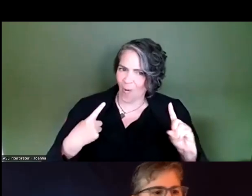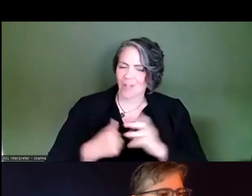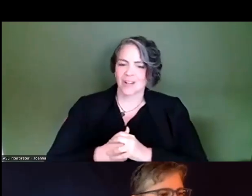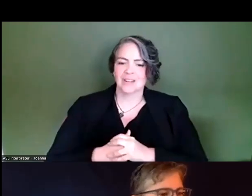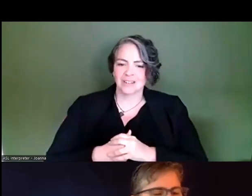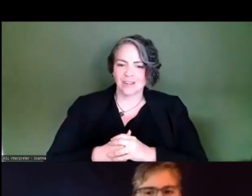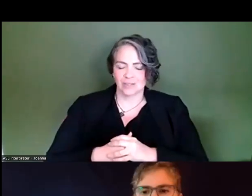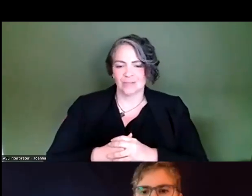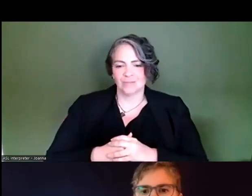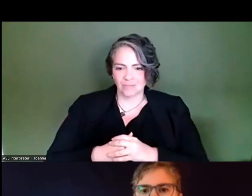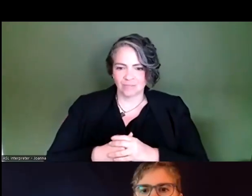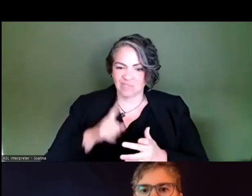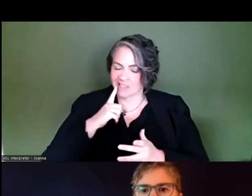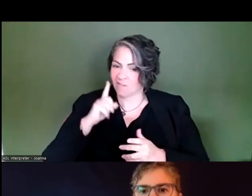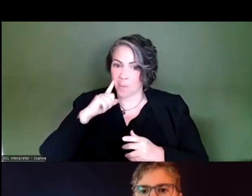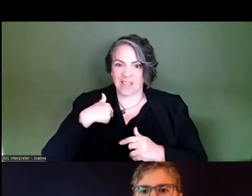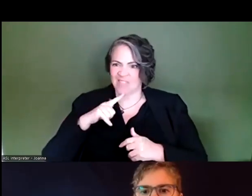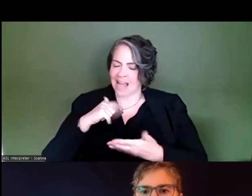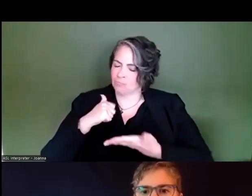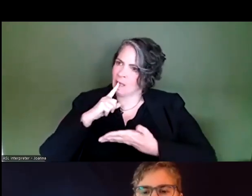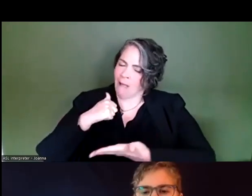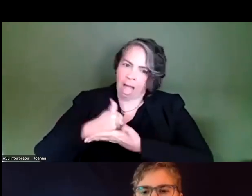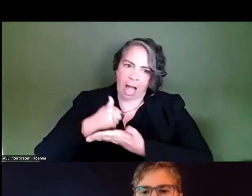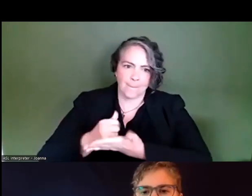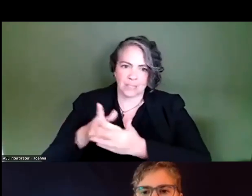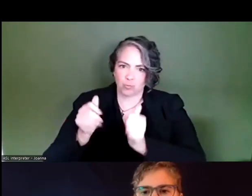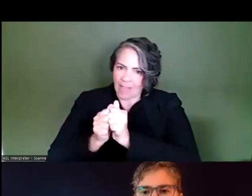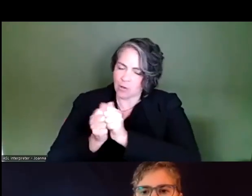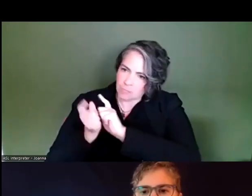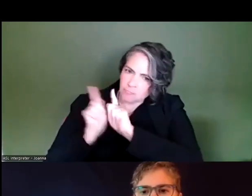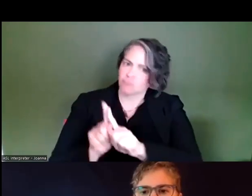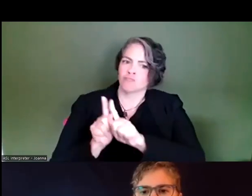to be able to go places together and then to find different pathways of recovery.